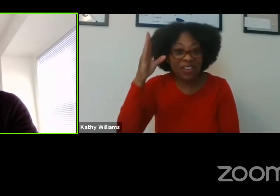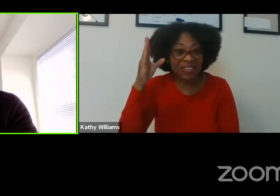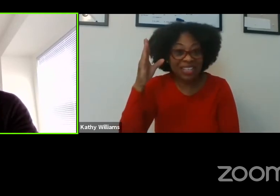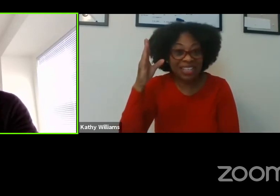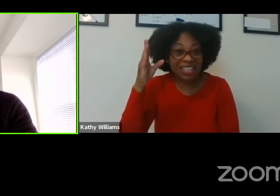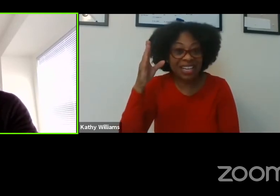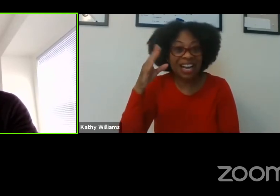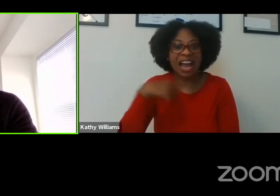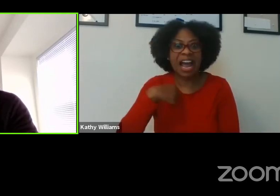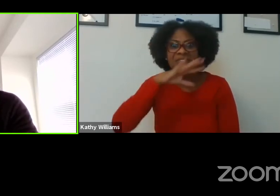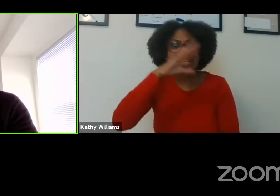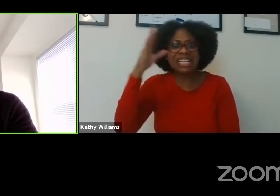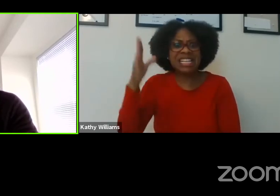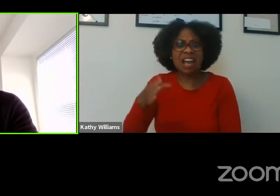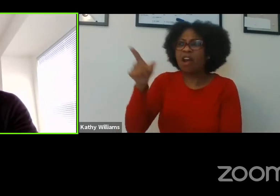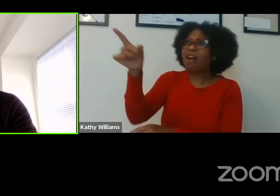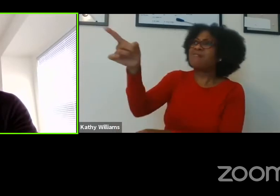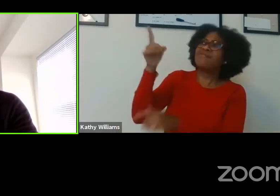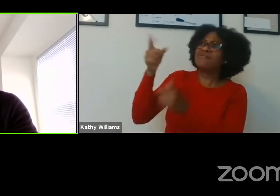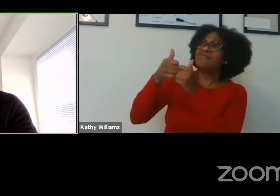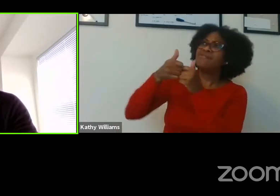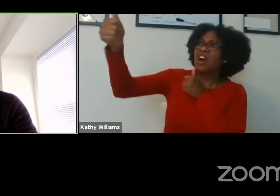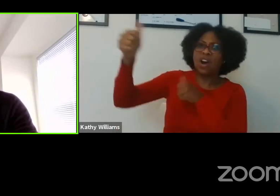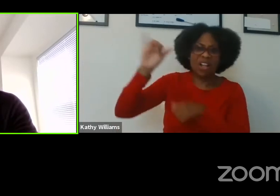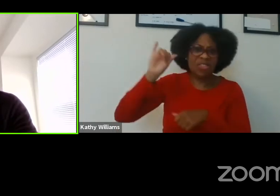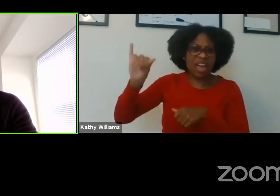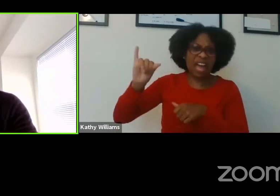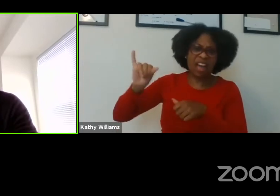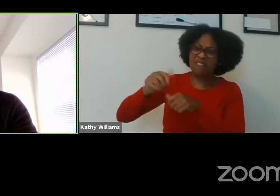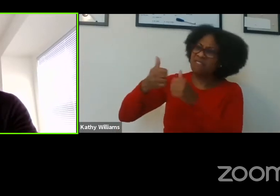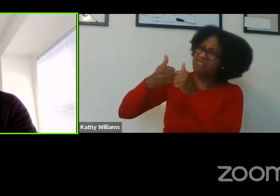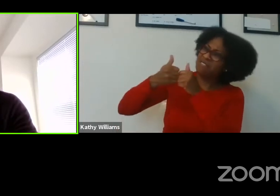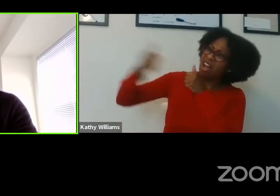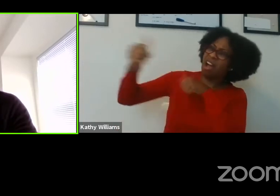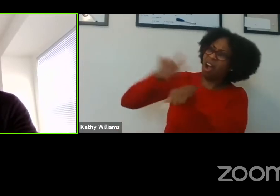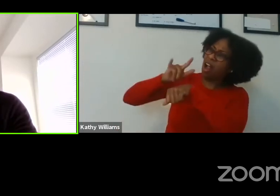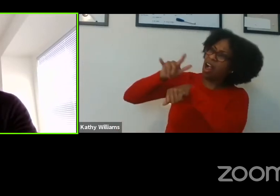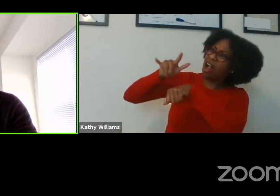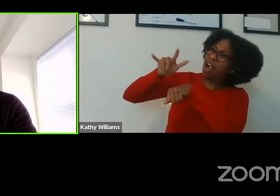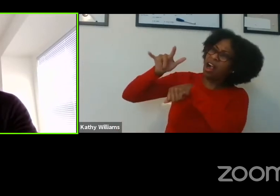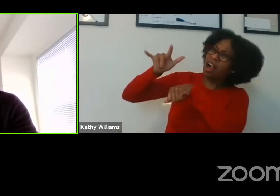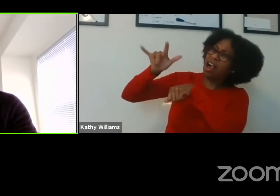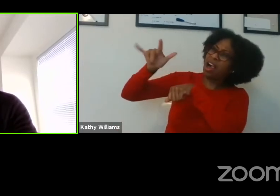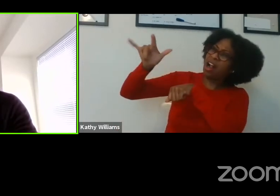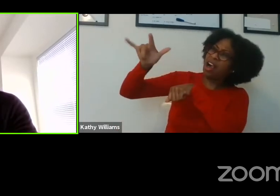That was the furthest flight I had ever taken in my entire life.